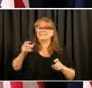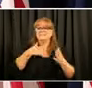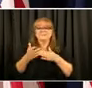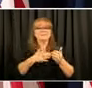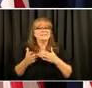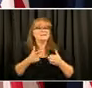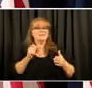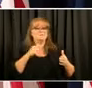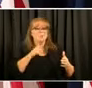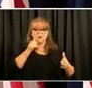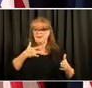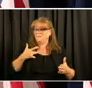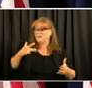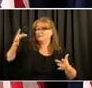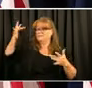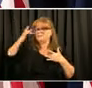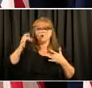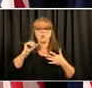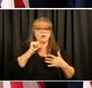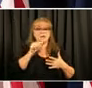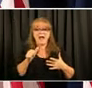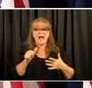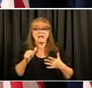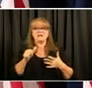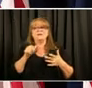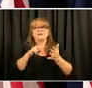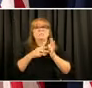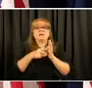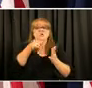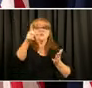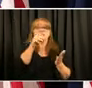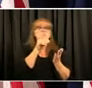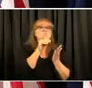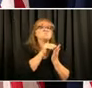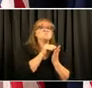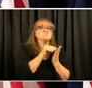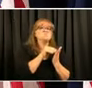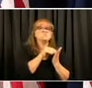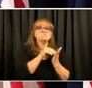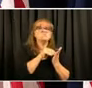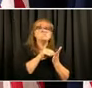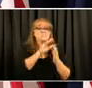everyone you hang out with will be tracked just say no so just want to refute that that's not true